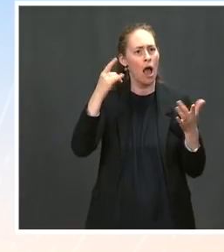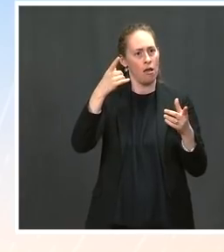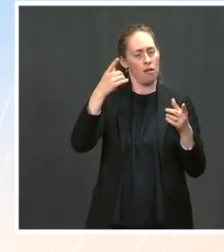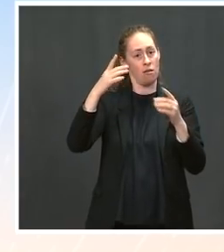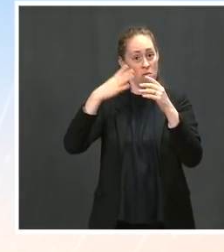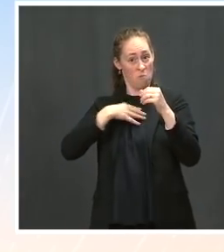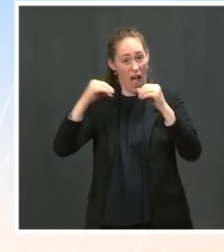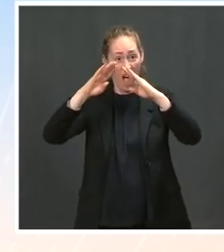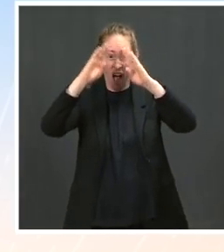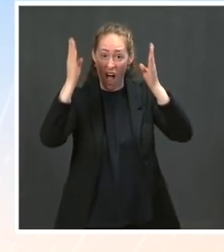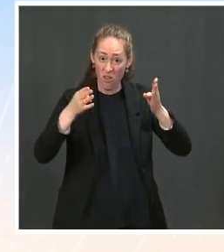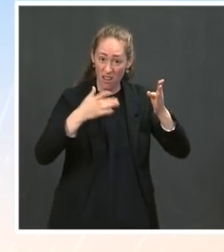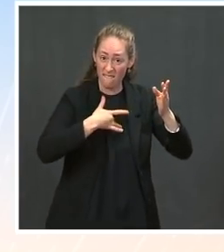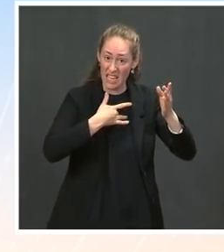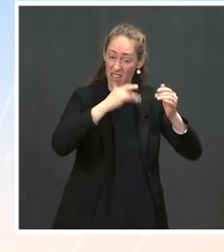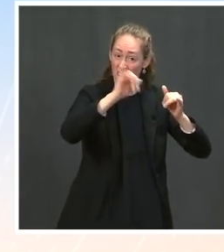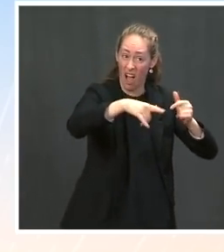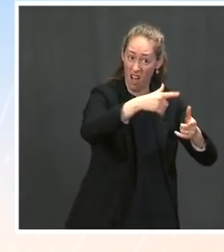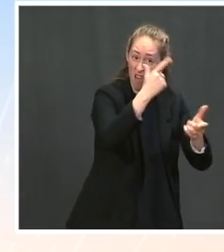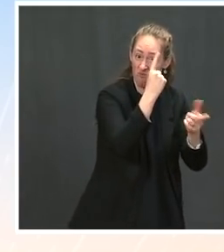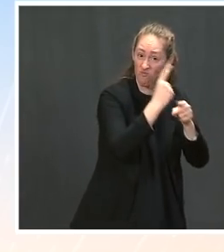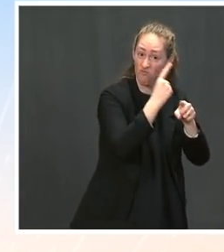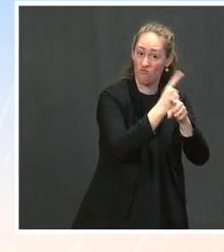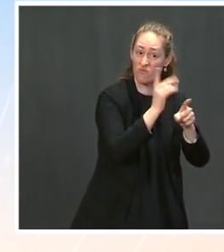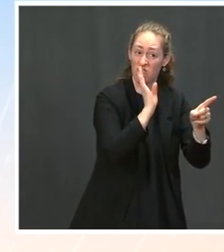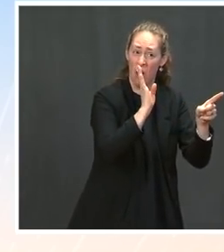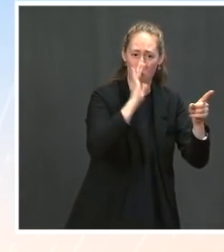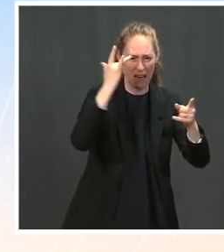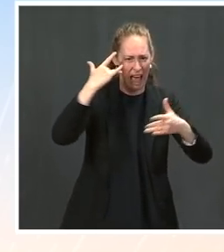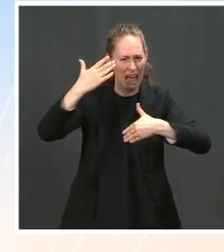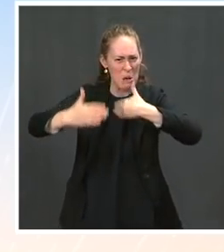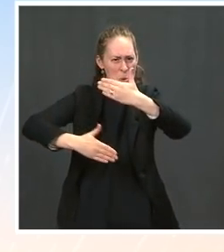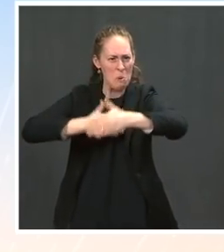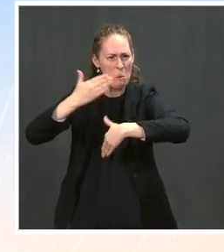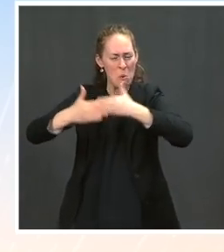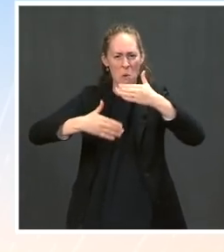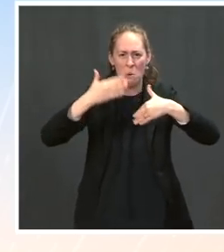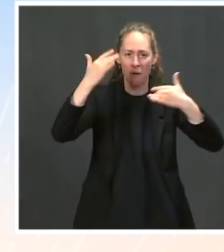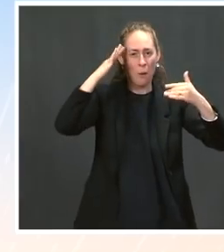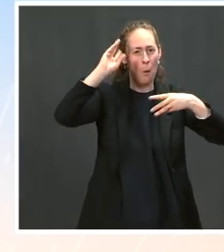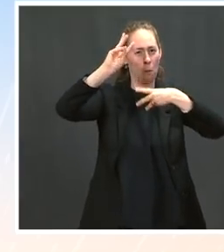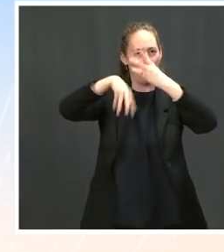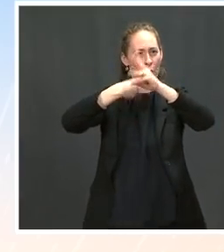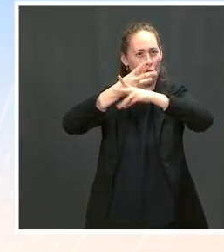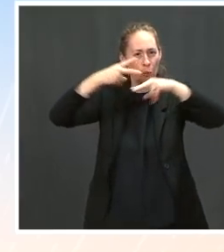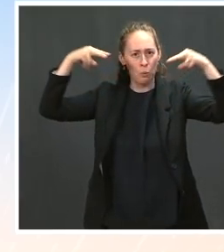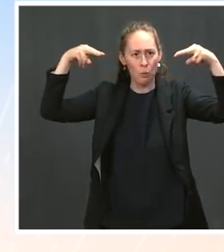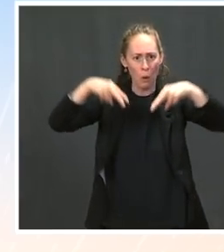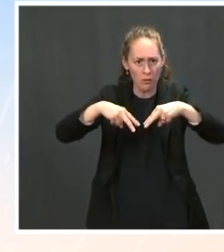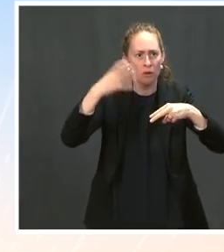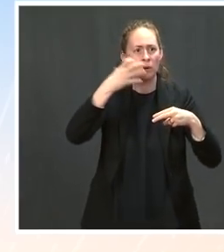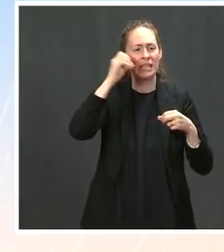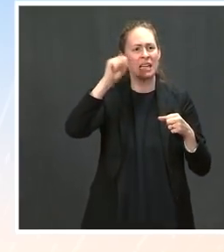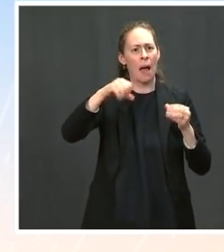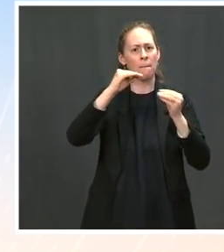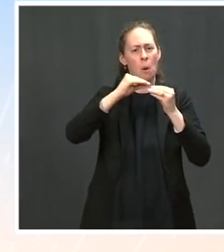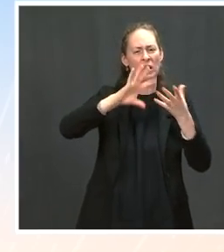are helpful in the middle of this trial that everybody knows could lead to more violence and unrest? Ms. Psaki: Well, again, I can speak